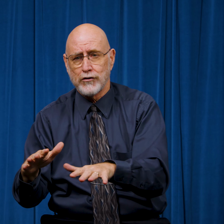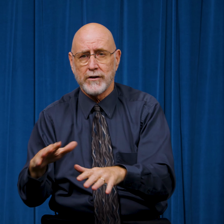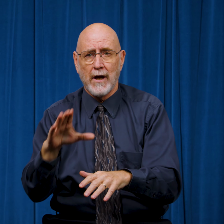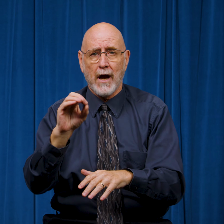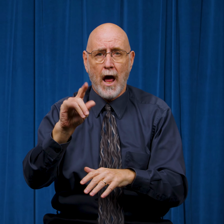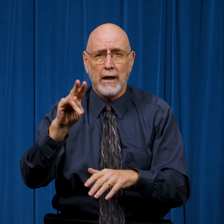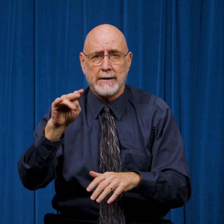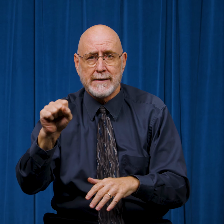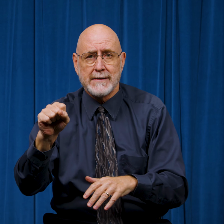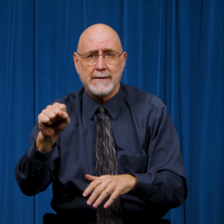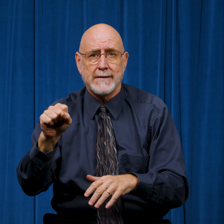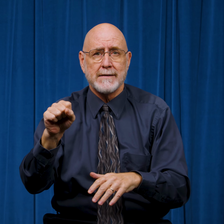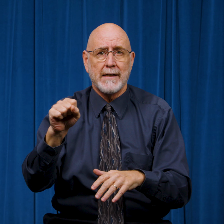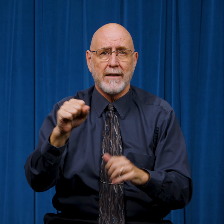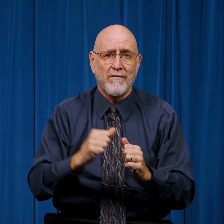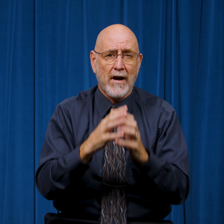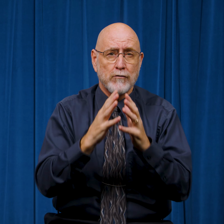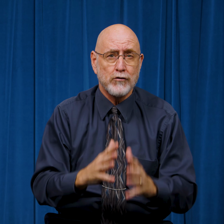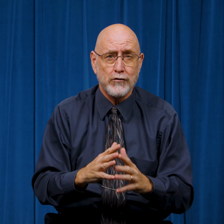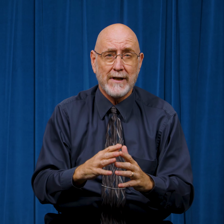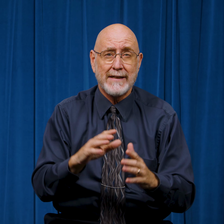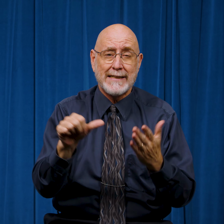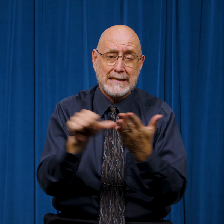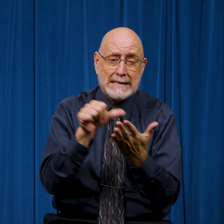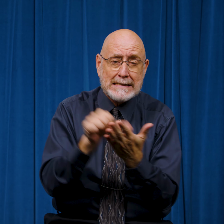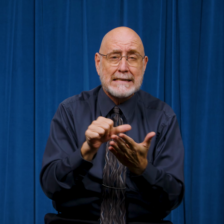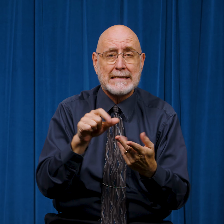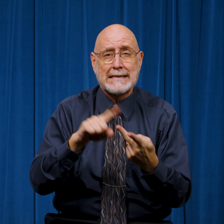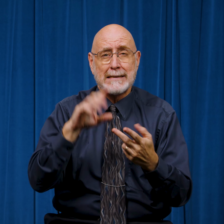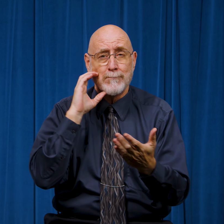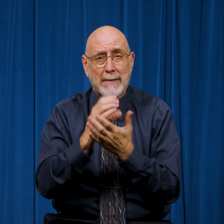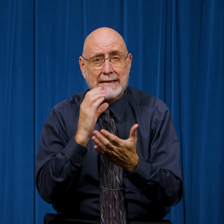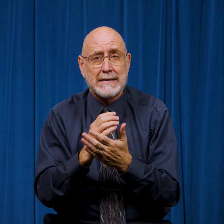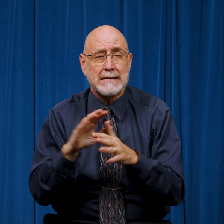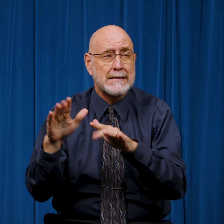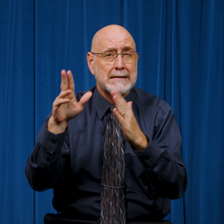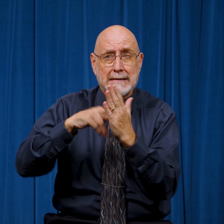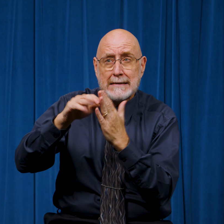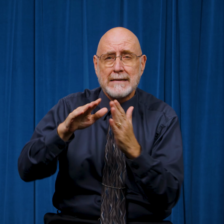In these engravings and paintings you will find numerous religious references,